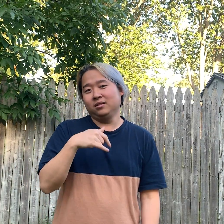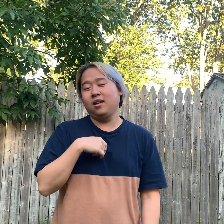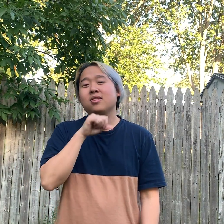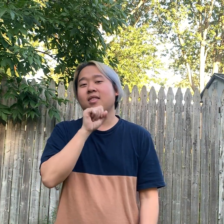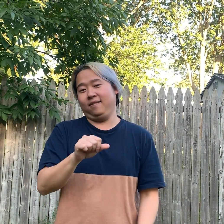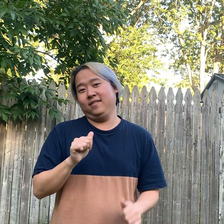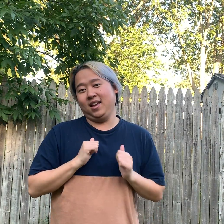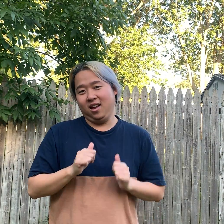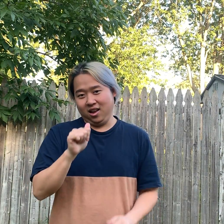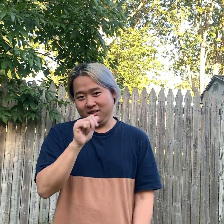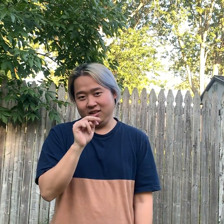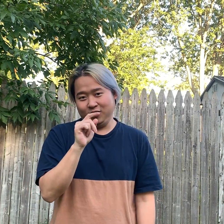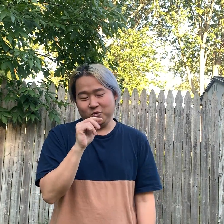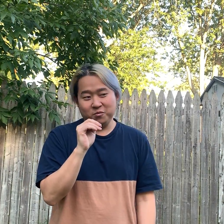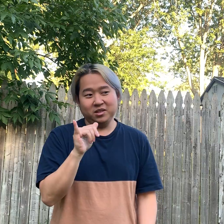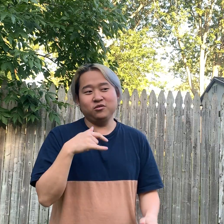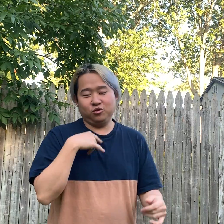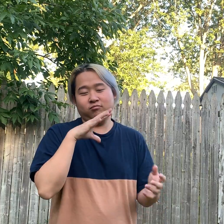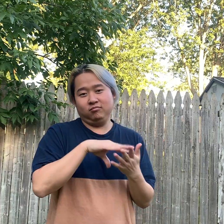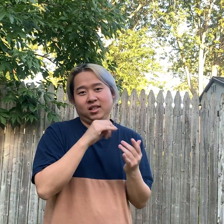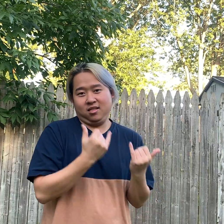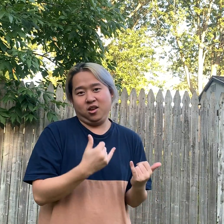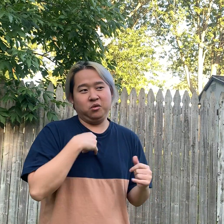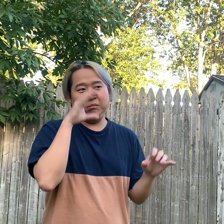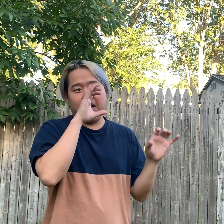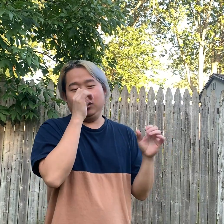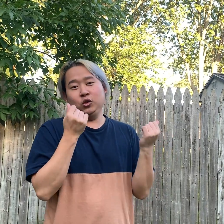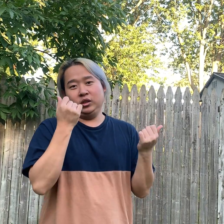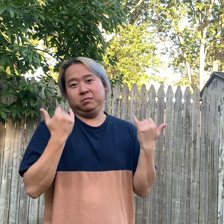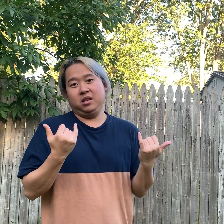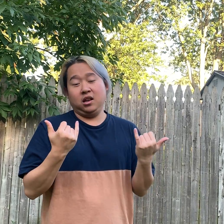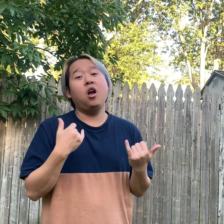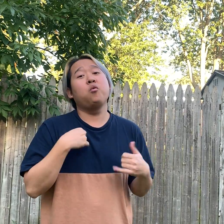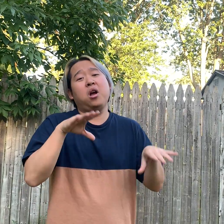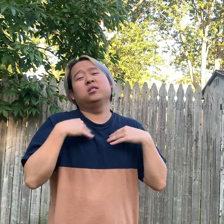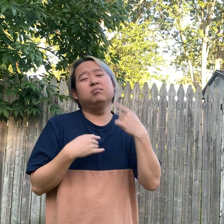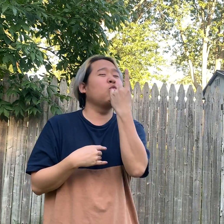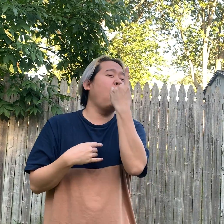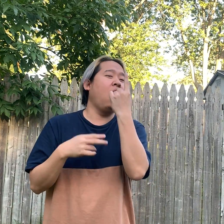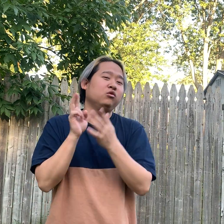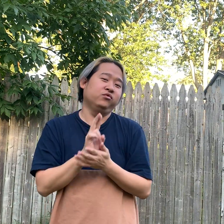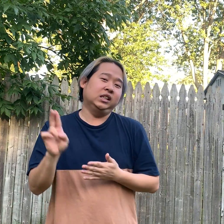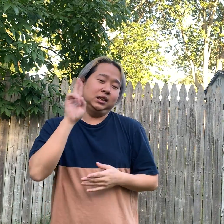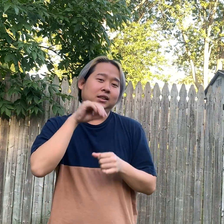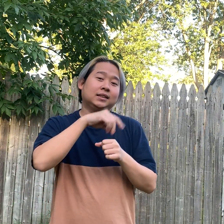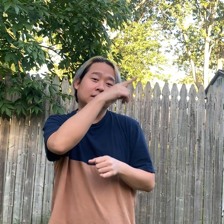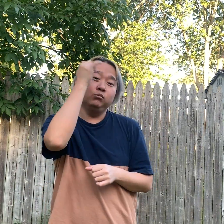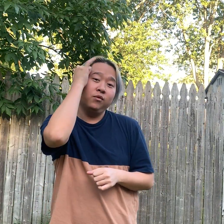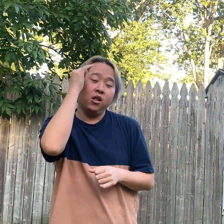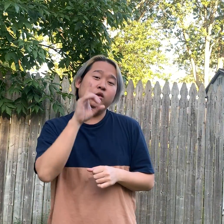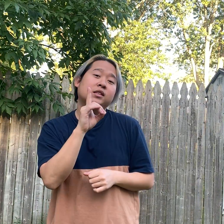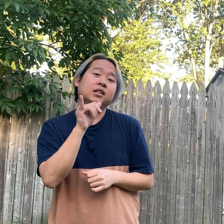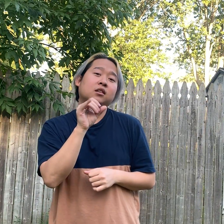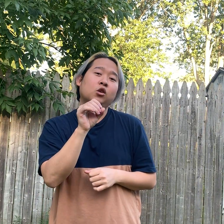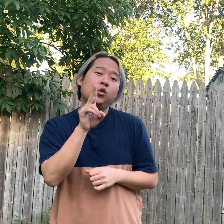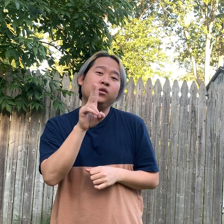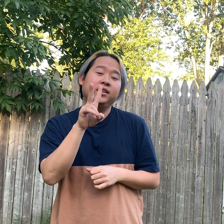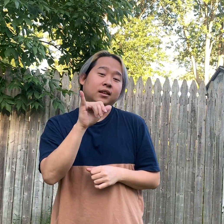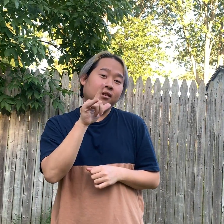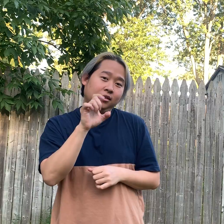in anatomy which is my passion. This search is ongoing though I have been accepted to one program in Buffalo, New York at D'Youville College.